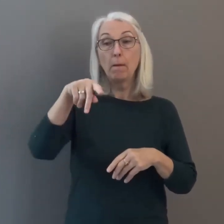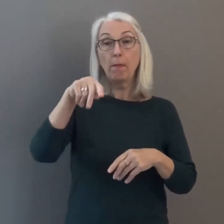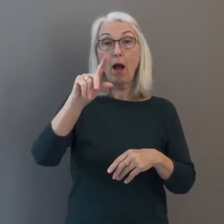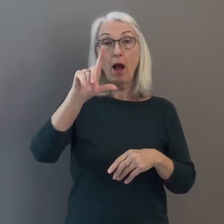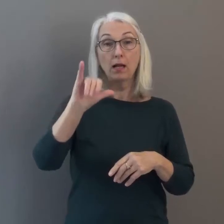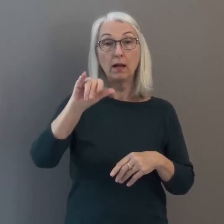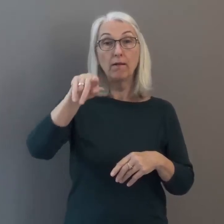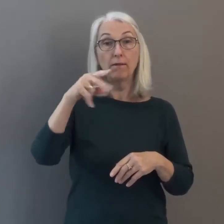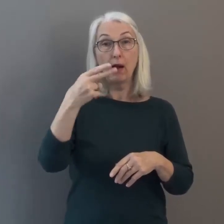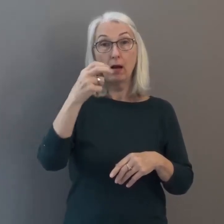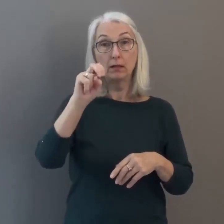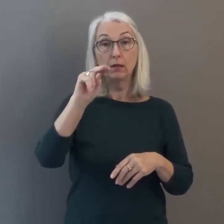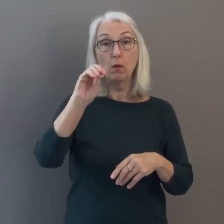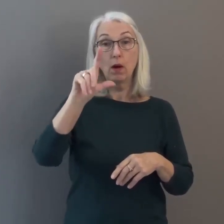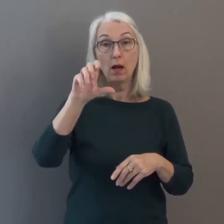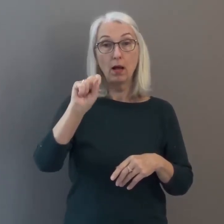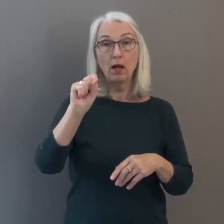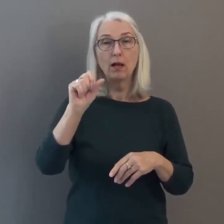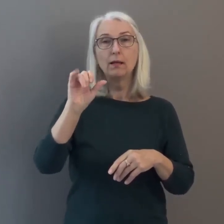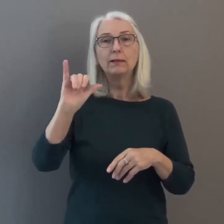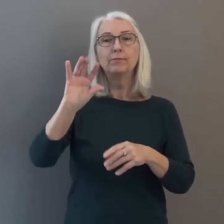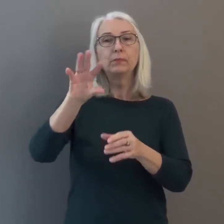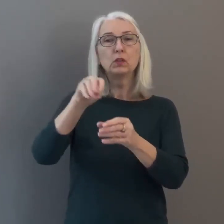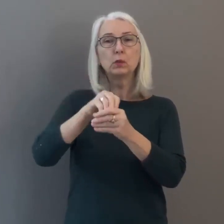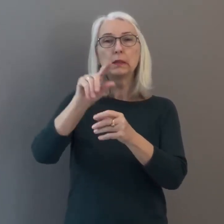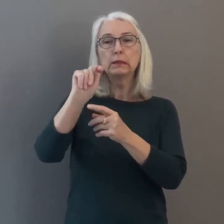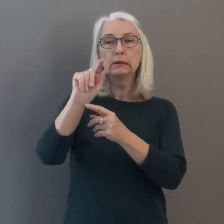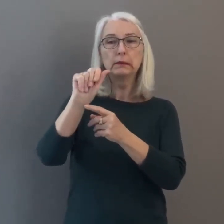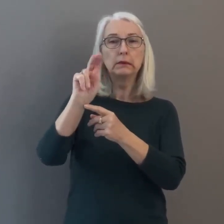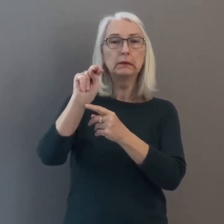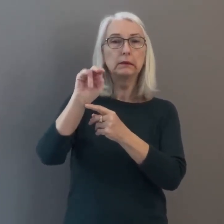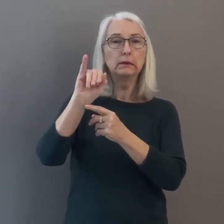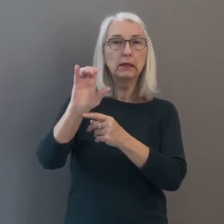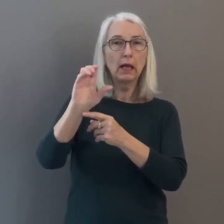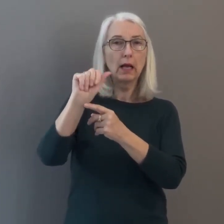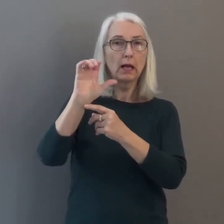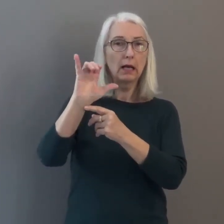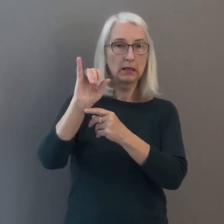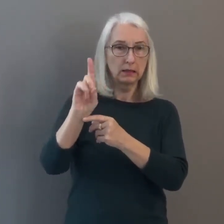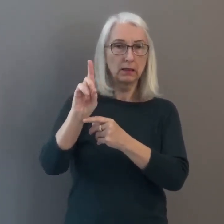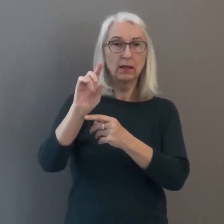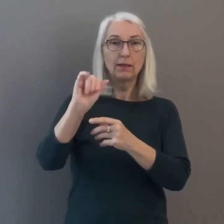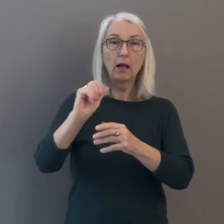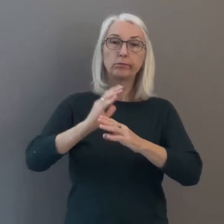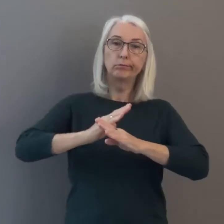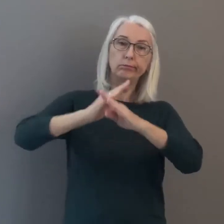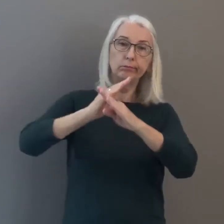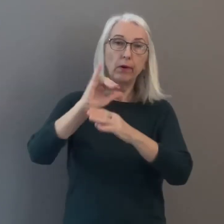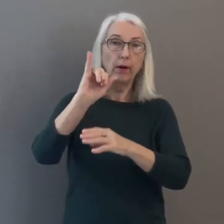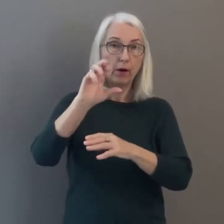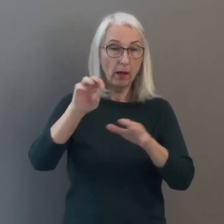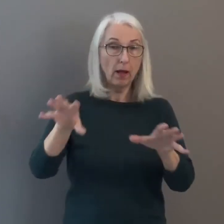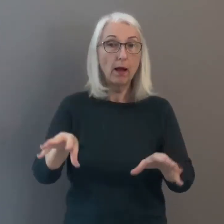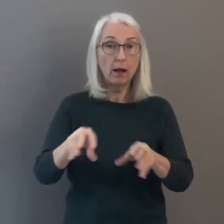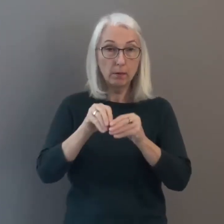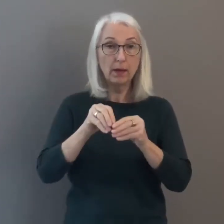Polyphenols, which include tannic acid, can inhibit iron absorption,